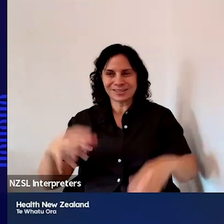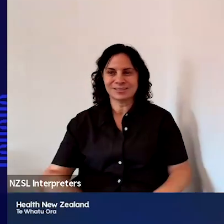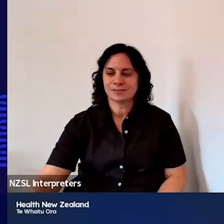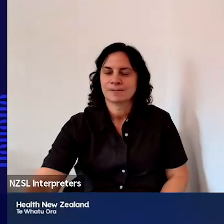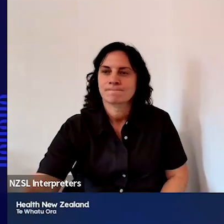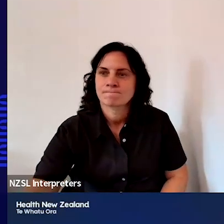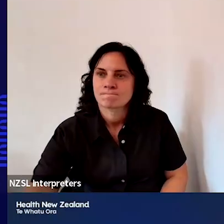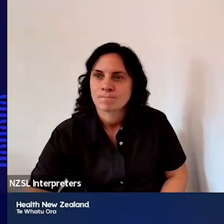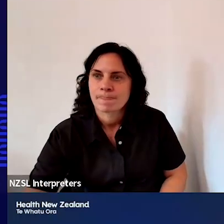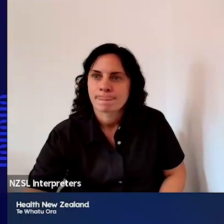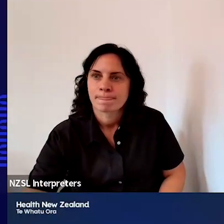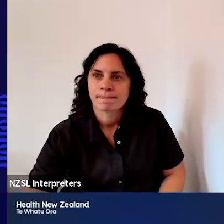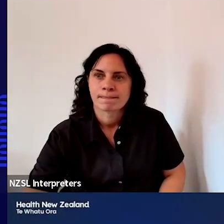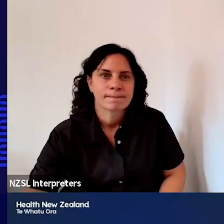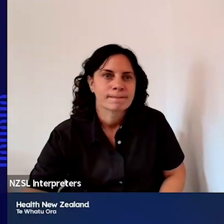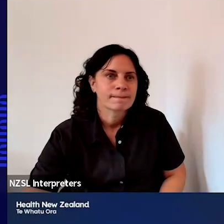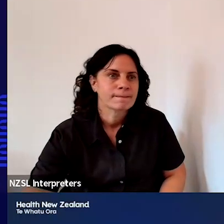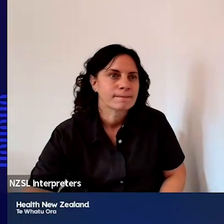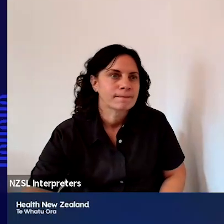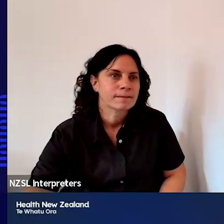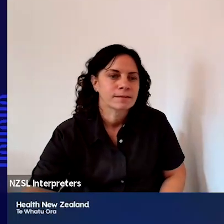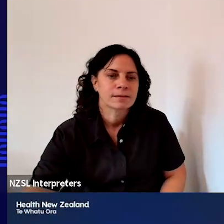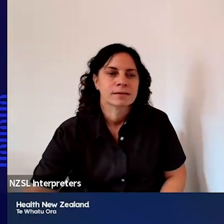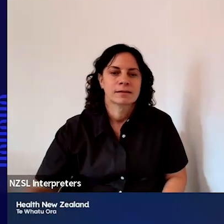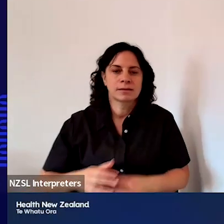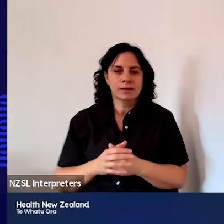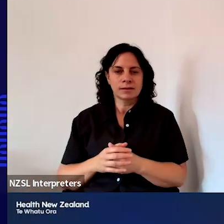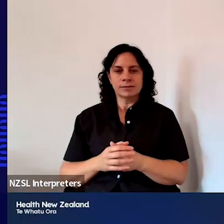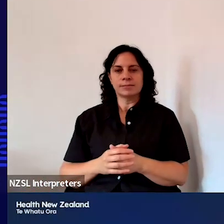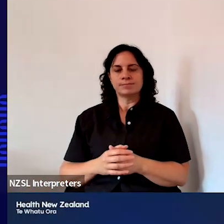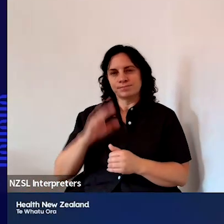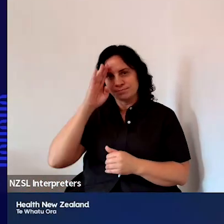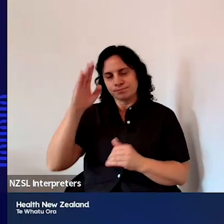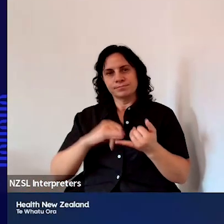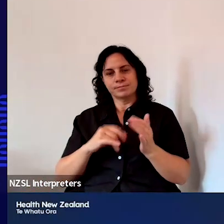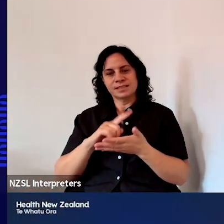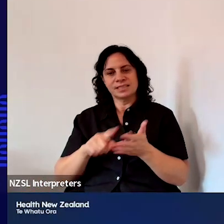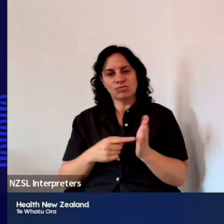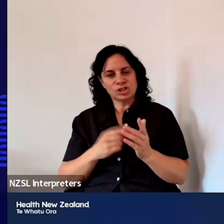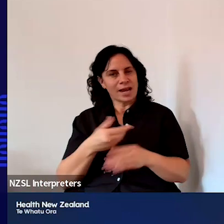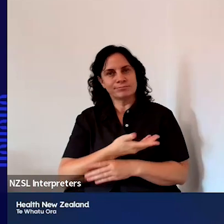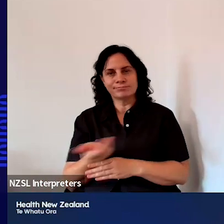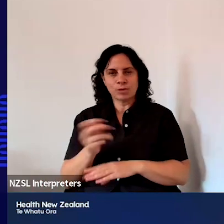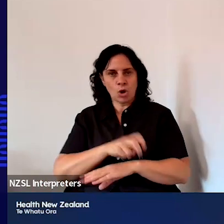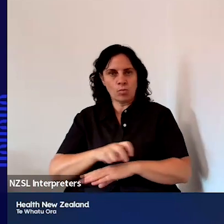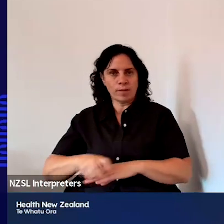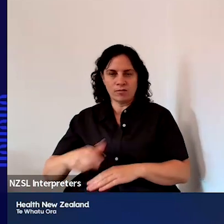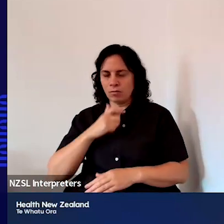Kia ora, Sarah Jane and, Kia ora to the whole panel and a big mahi for this amazing piece of research.